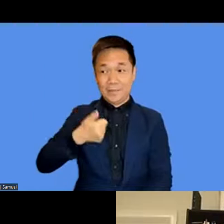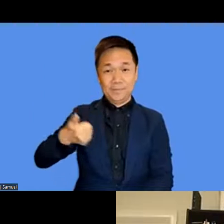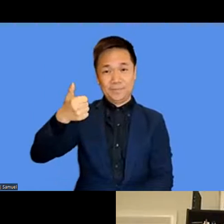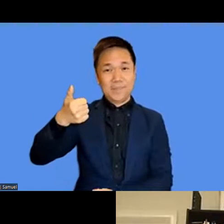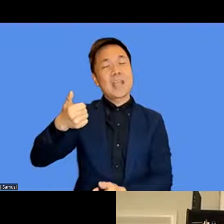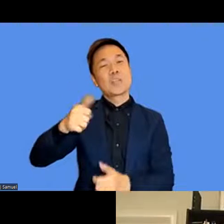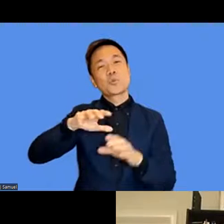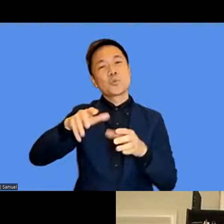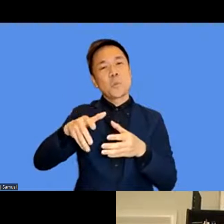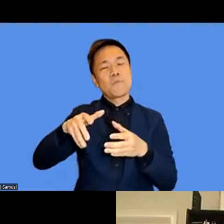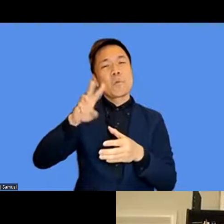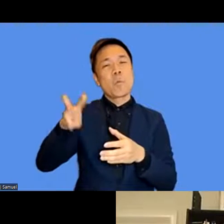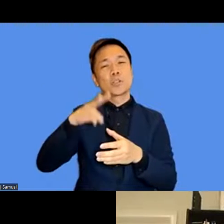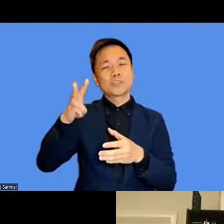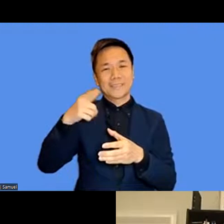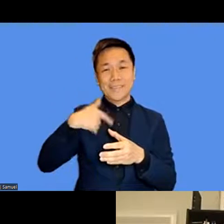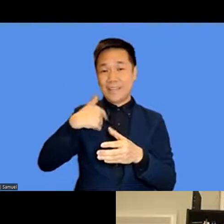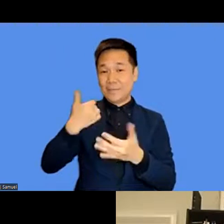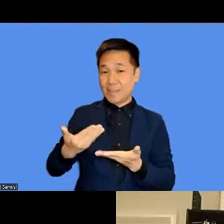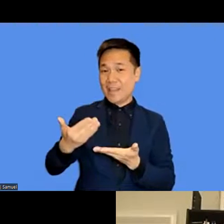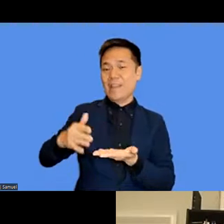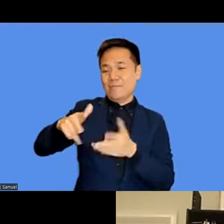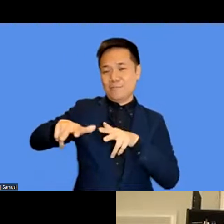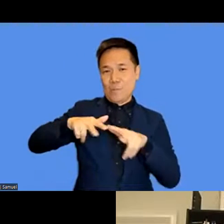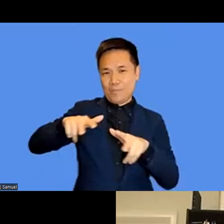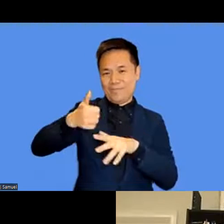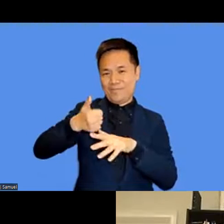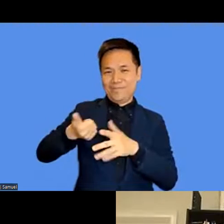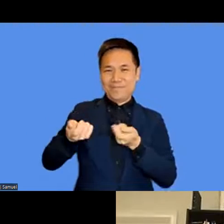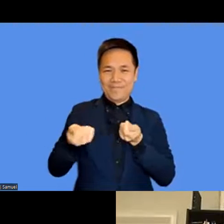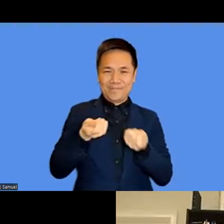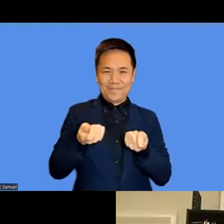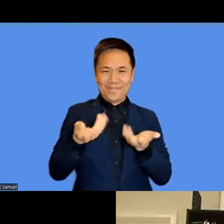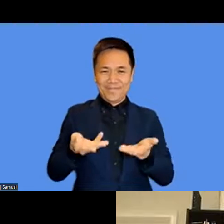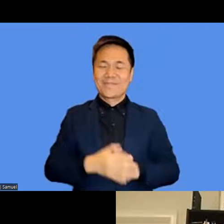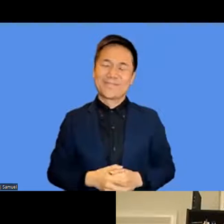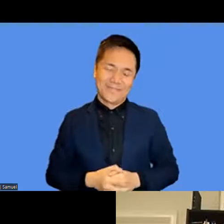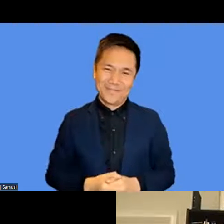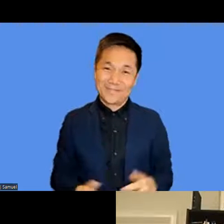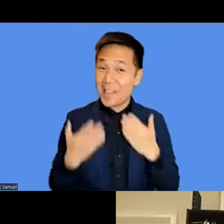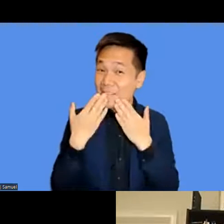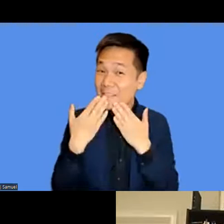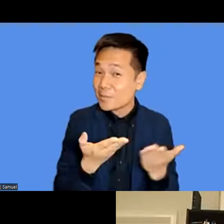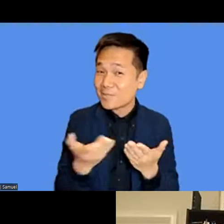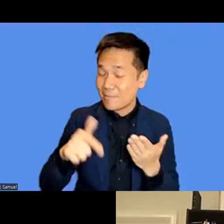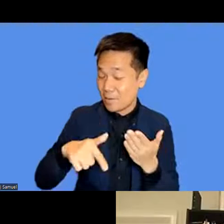representing the Secretariat today. And as I said, the event will be recorded and shared later.